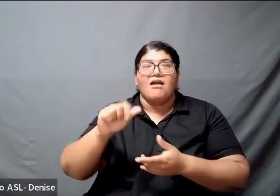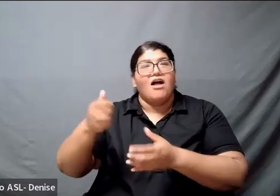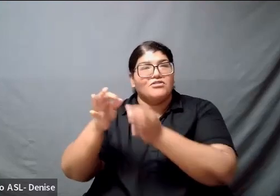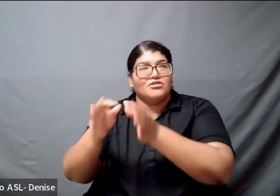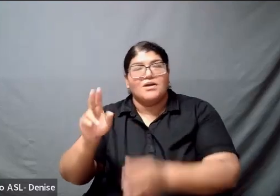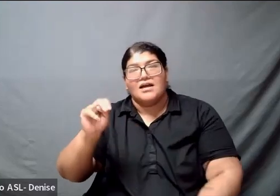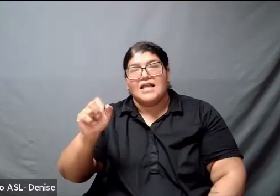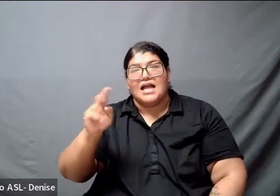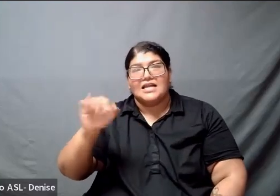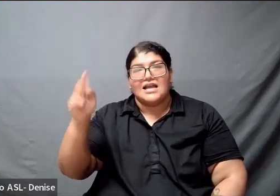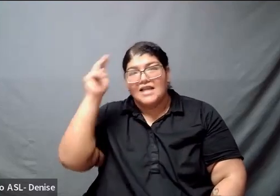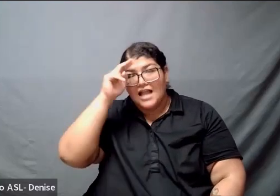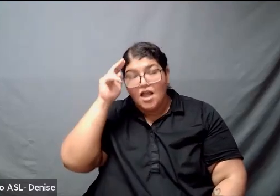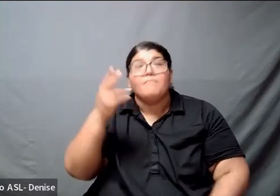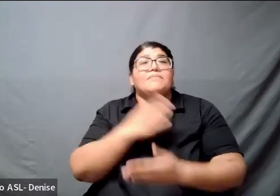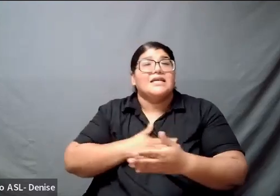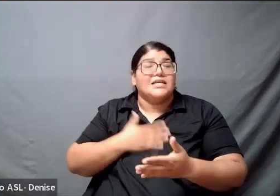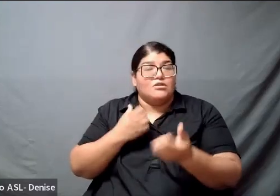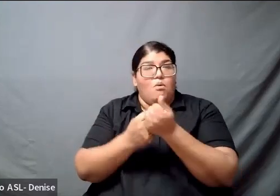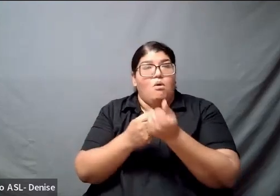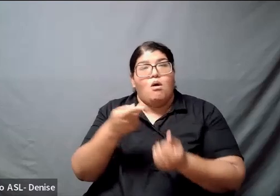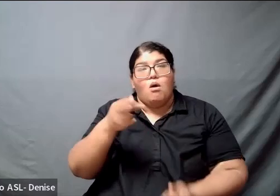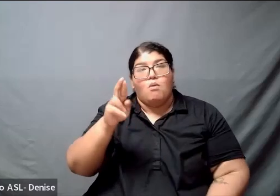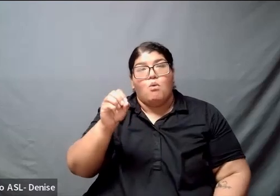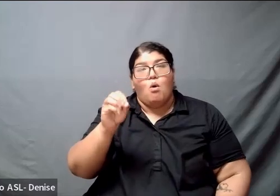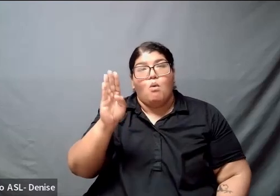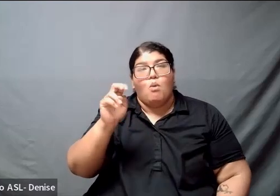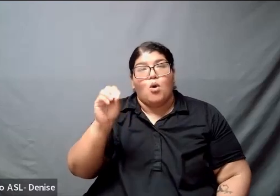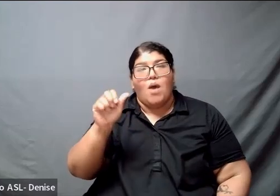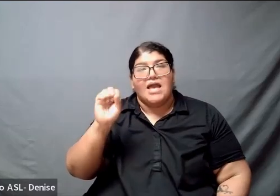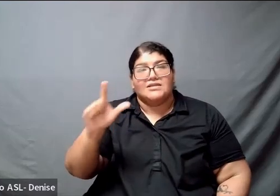Please do also support the work of Pro Bono ASL. They're important partners for us and for many,